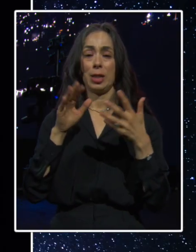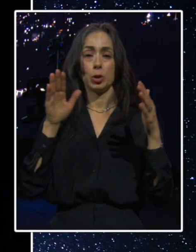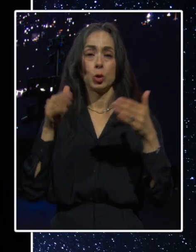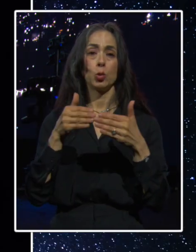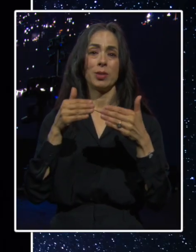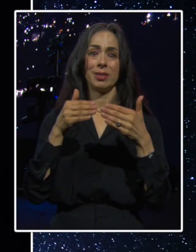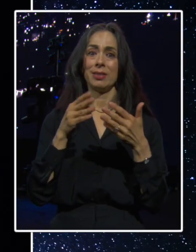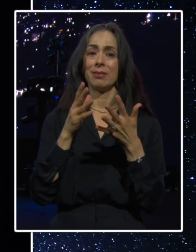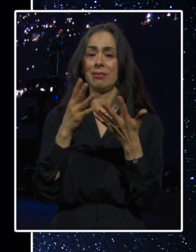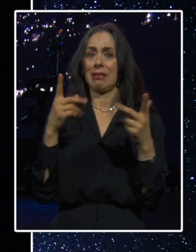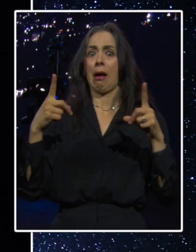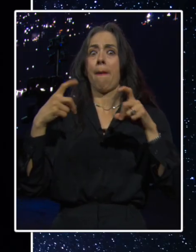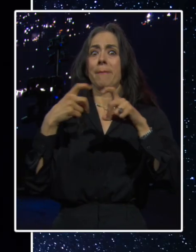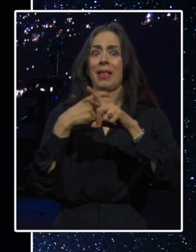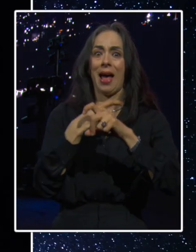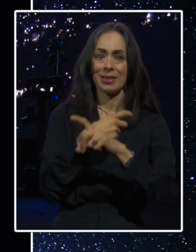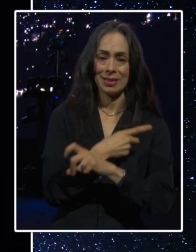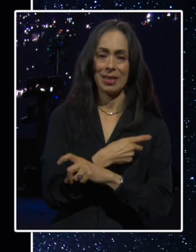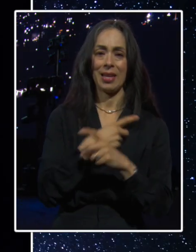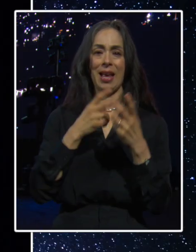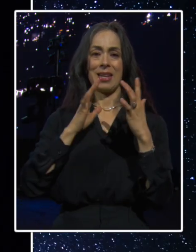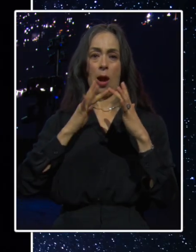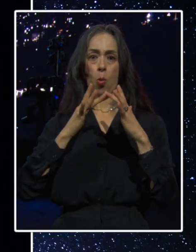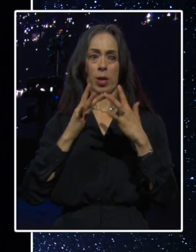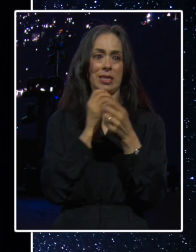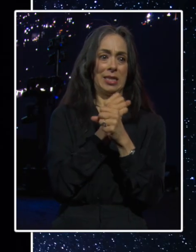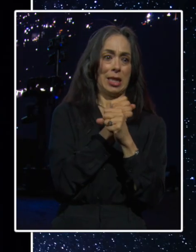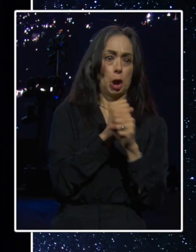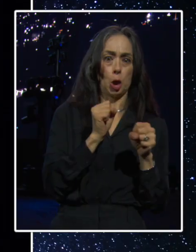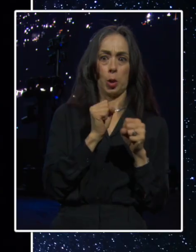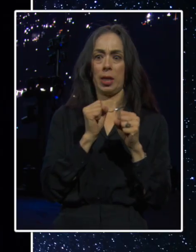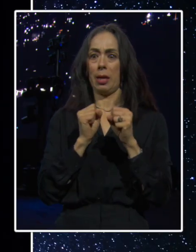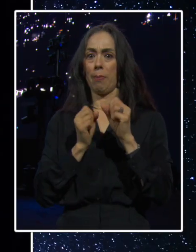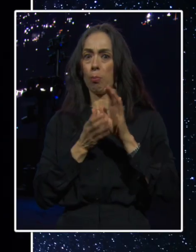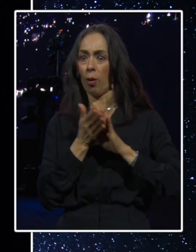and made network performance and security much harder to manage.